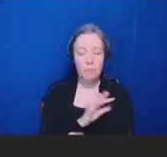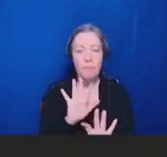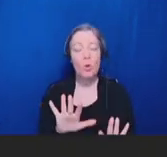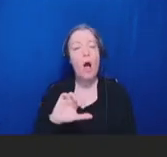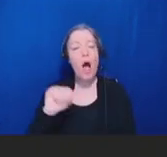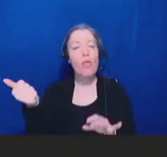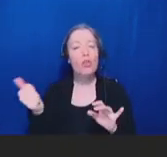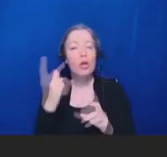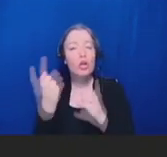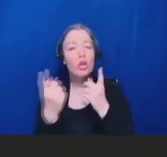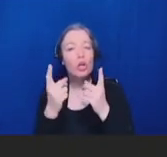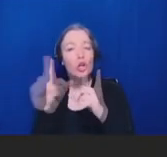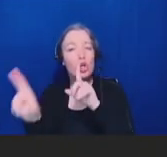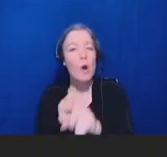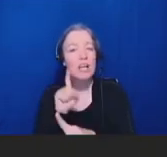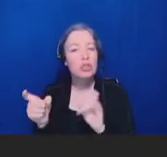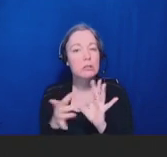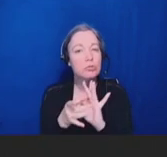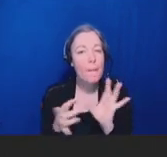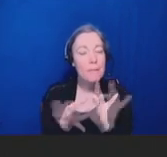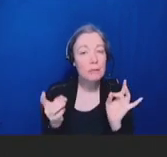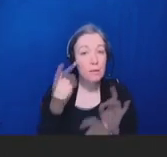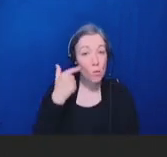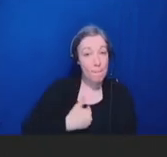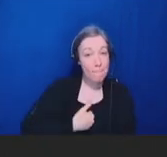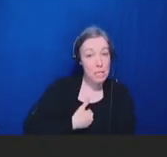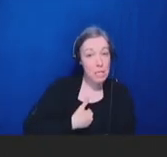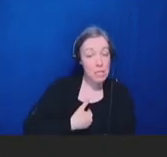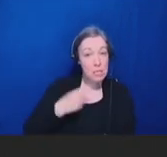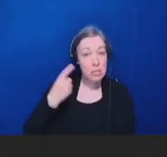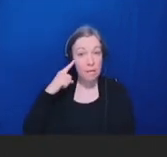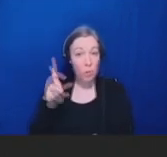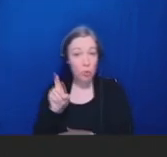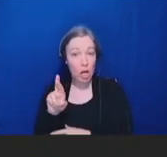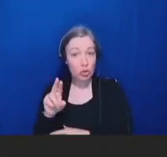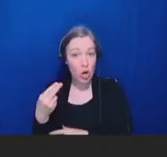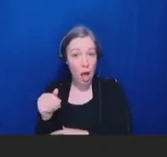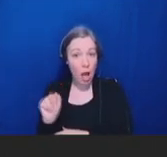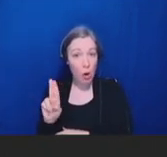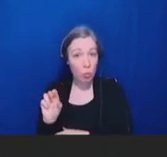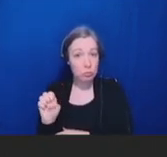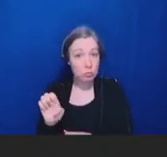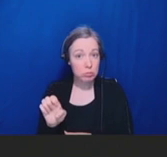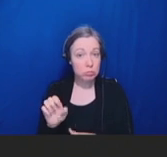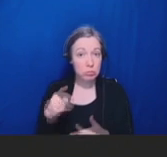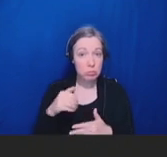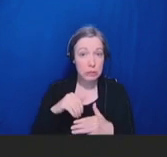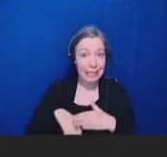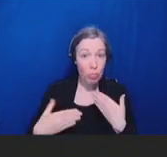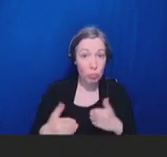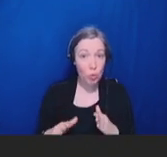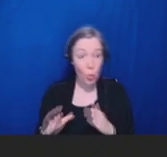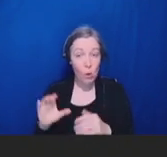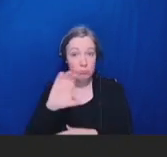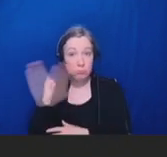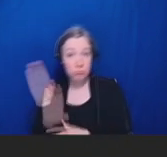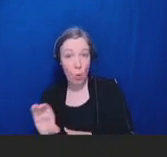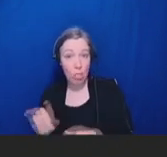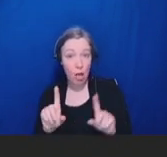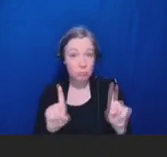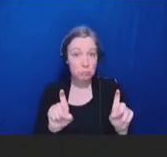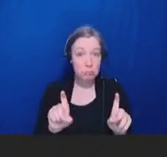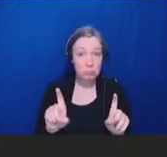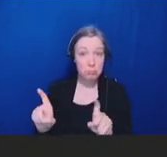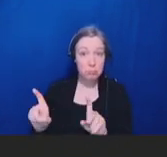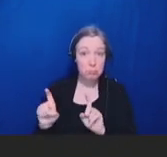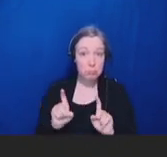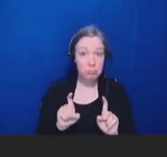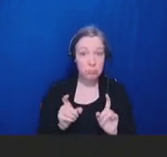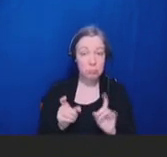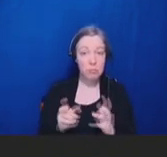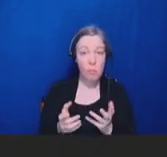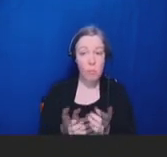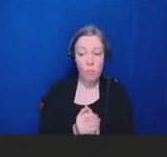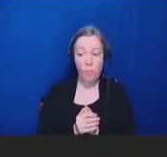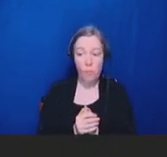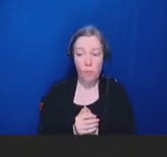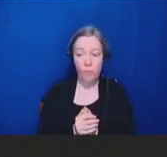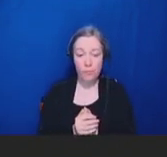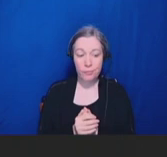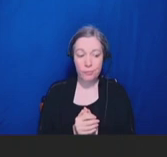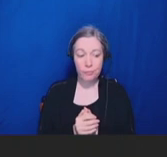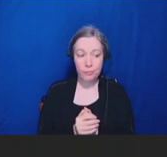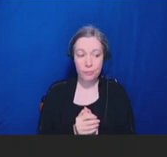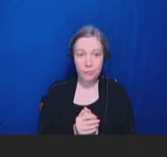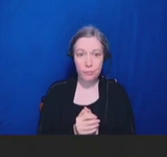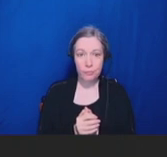comments either for me or for Dr. Hause either in the room or online? While we're giving